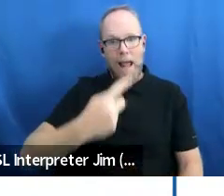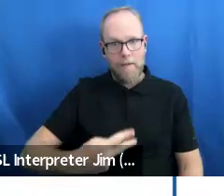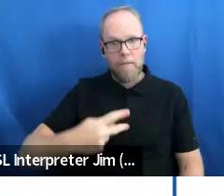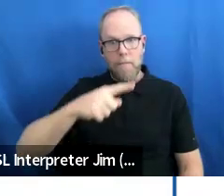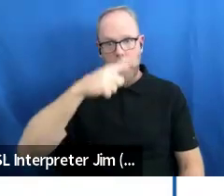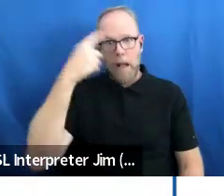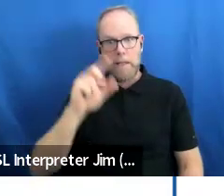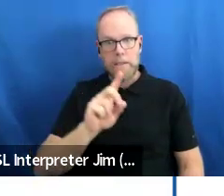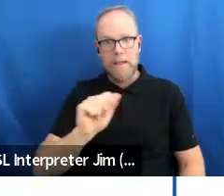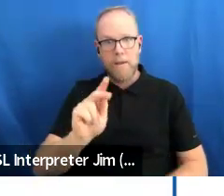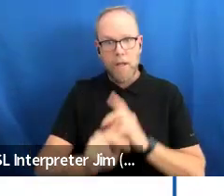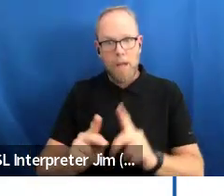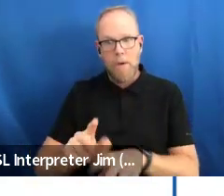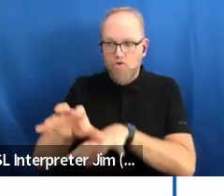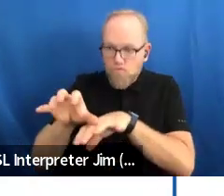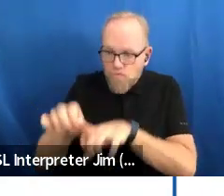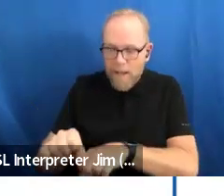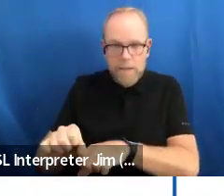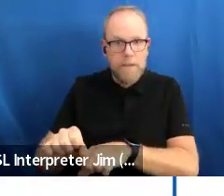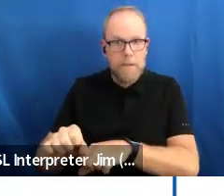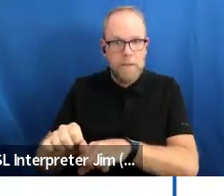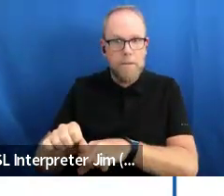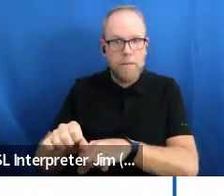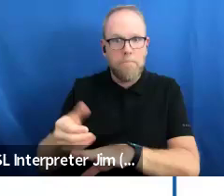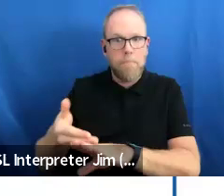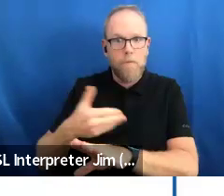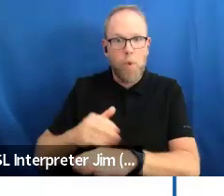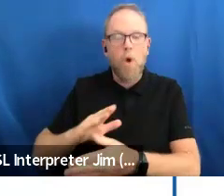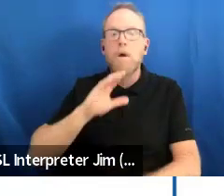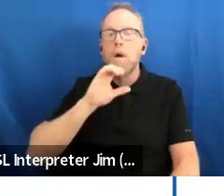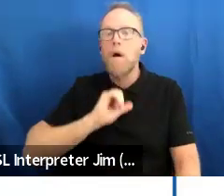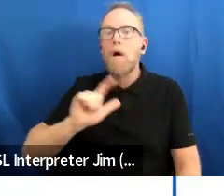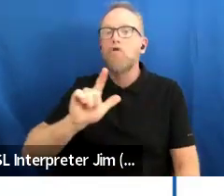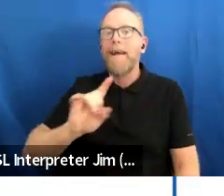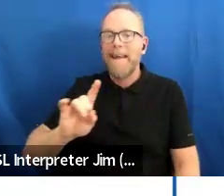been arrested by the time they are 28 was in the Public Health Association.